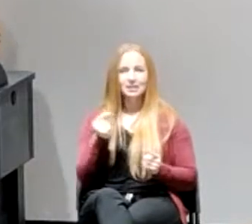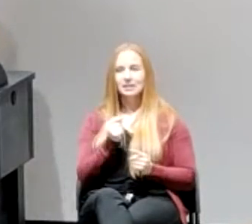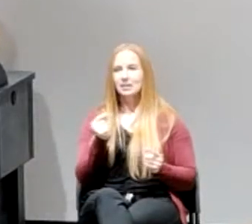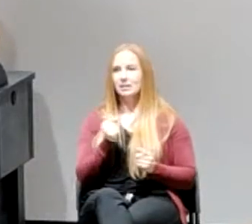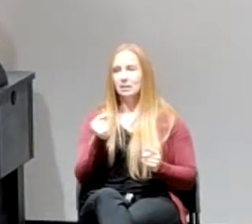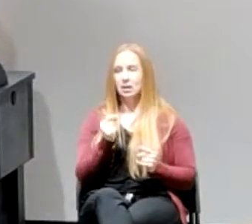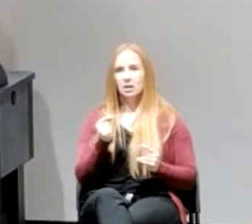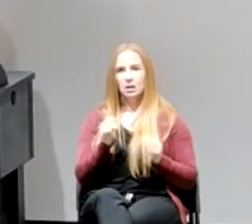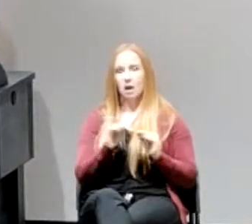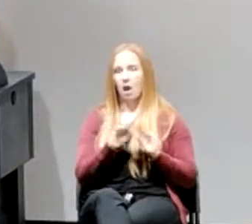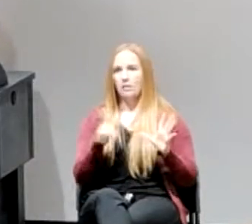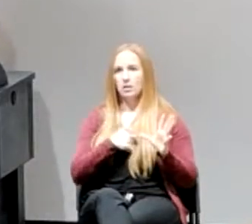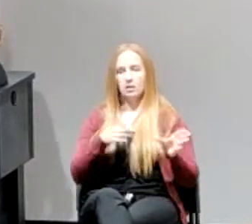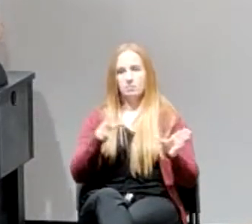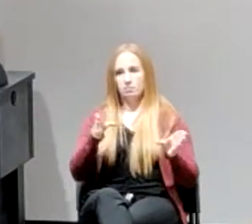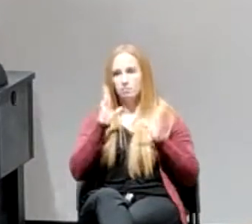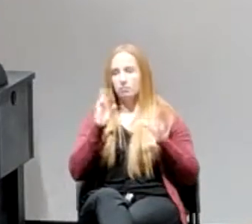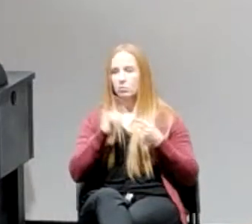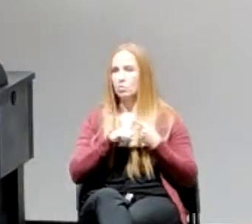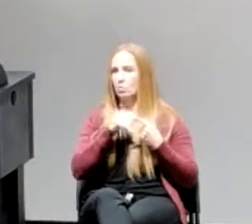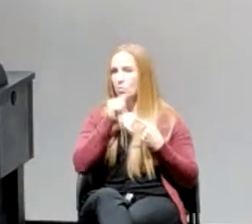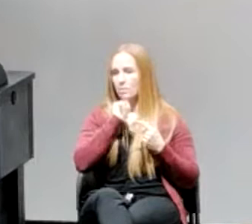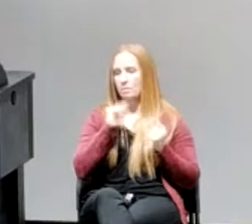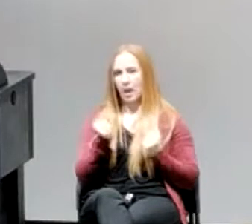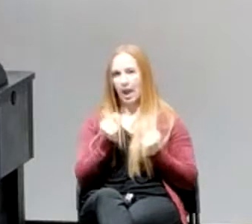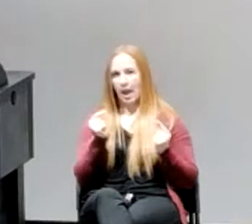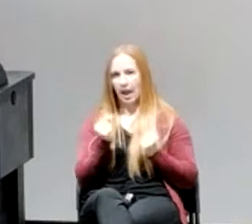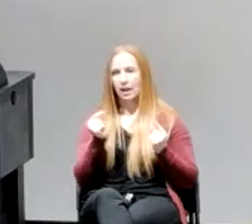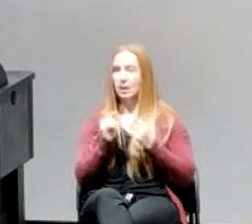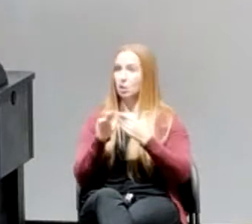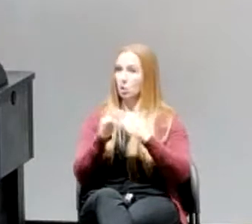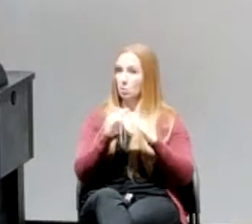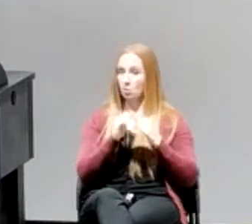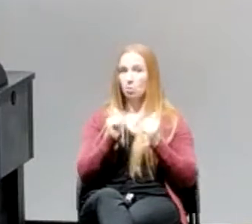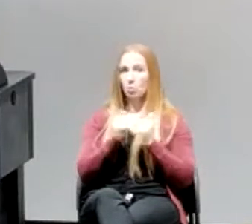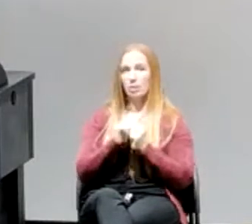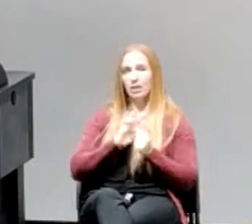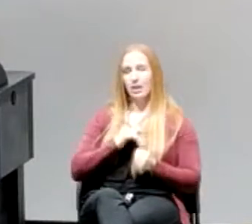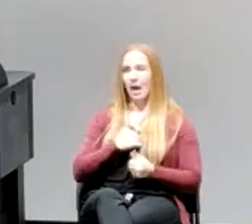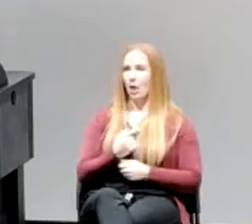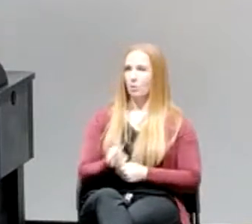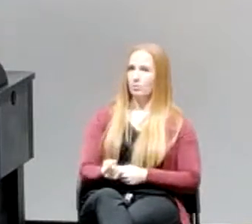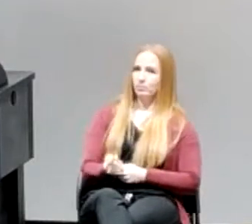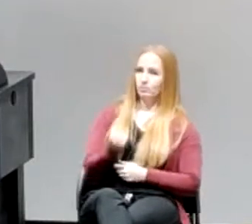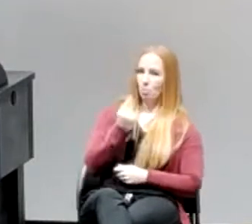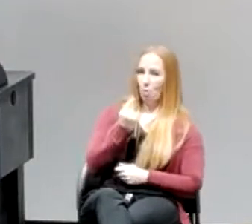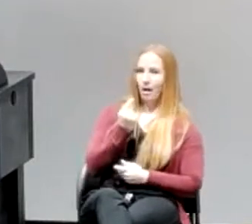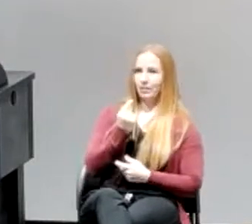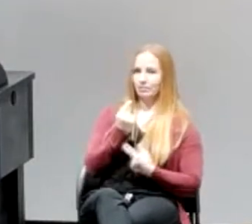The third thing I want to reflect on is how as a human trait, the one thing that always gets our attention is pain.